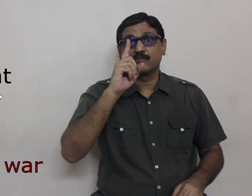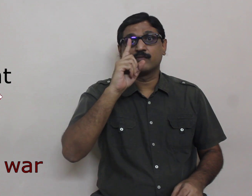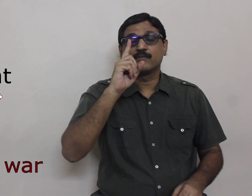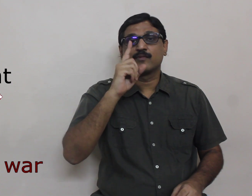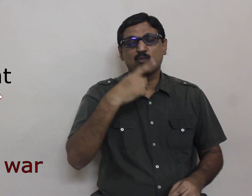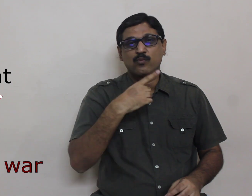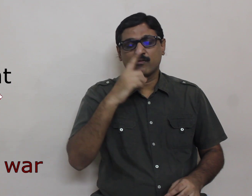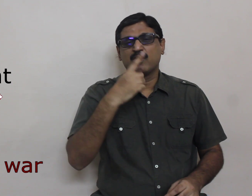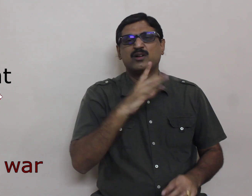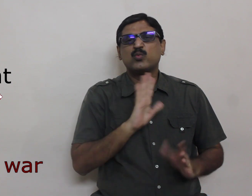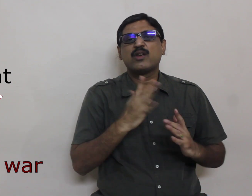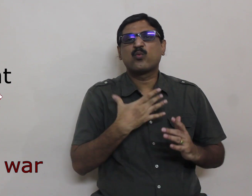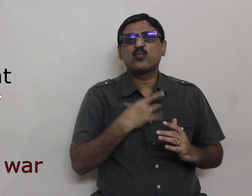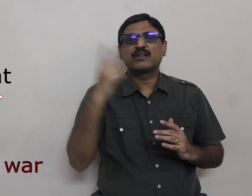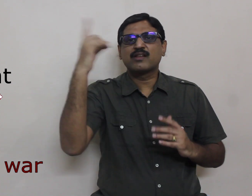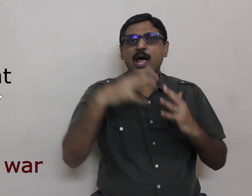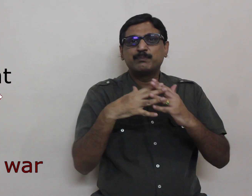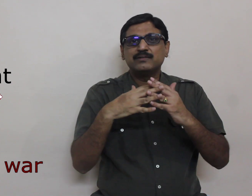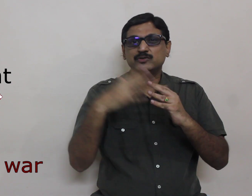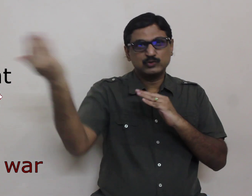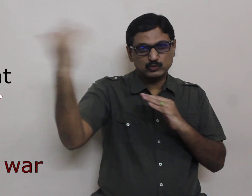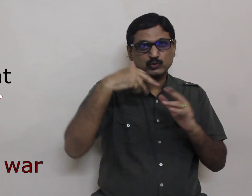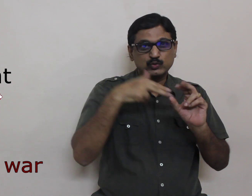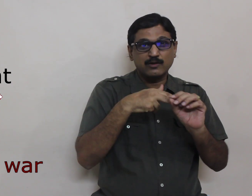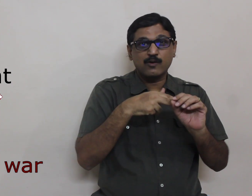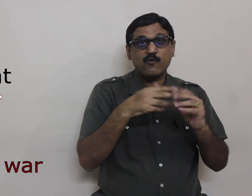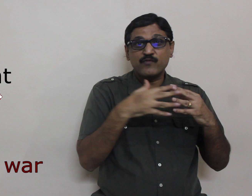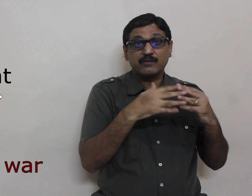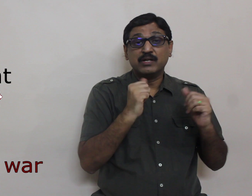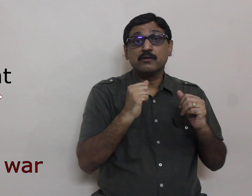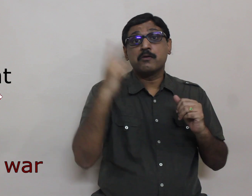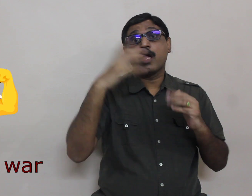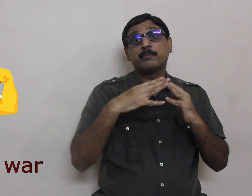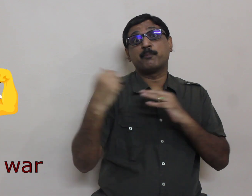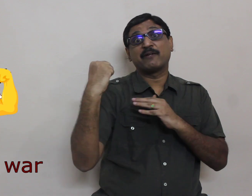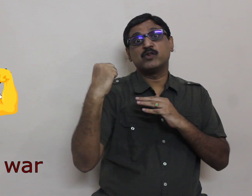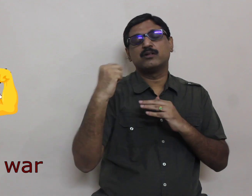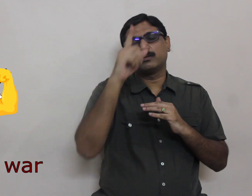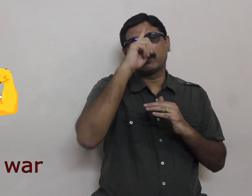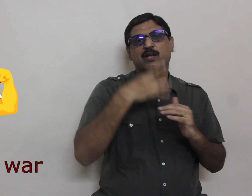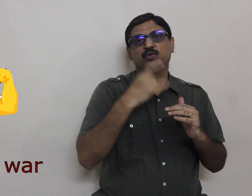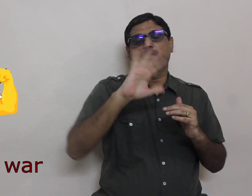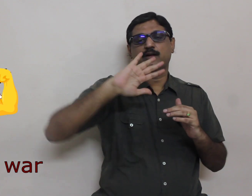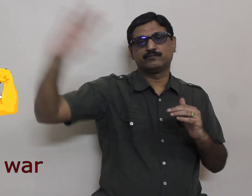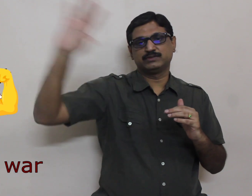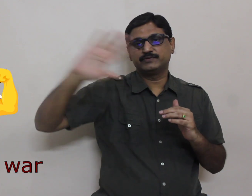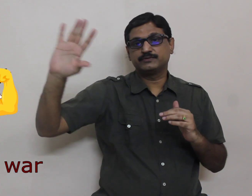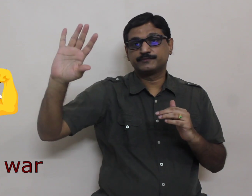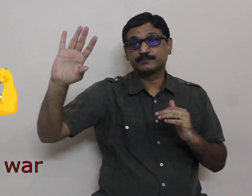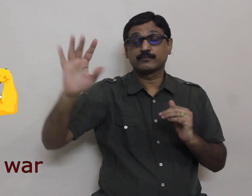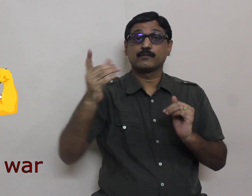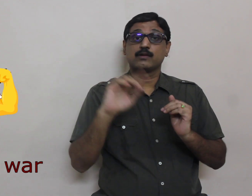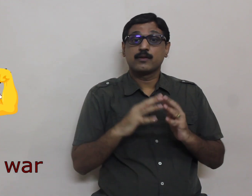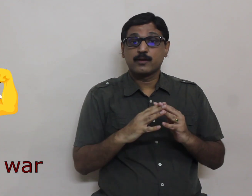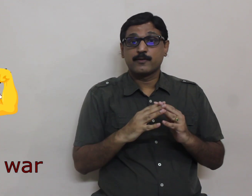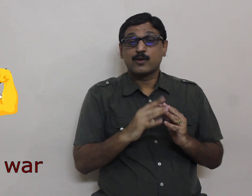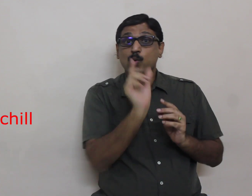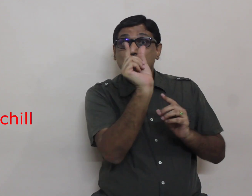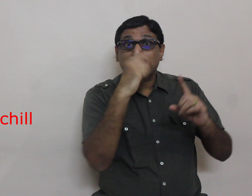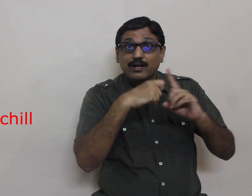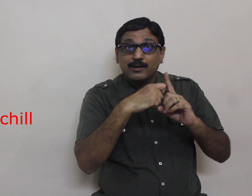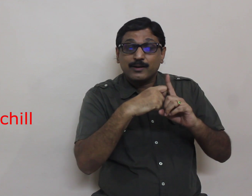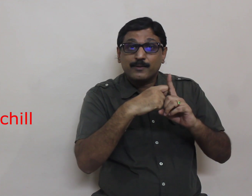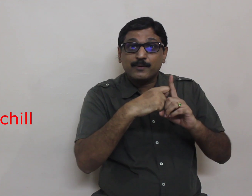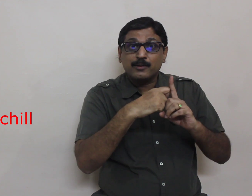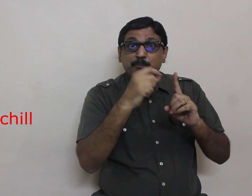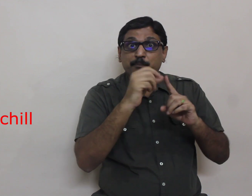Germany didn't want the USA to join the war because the US was very powerful.